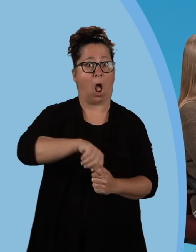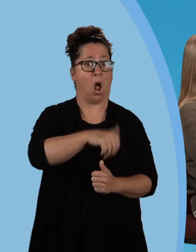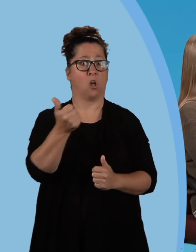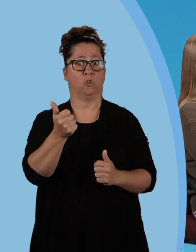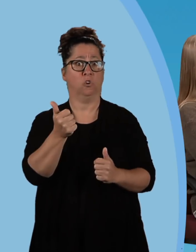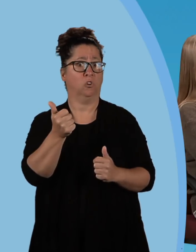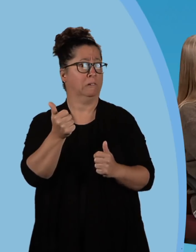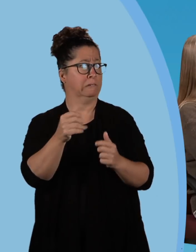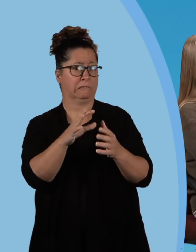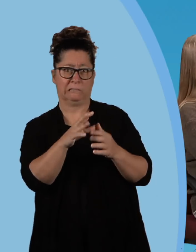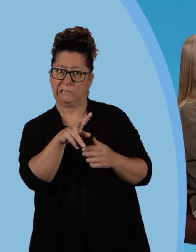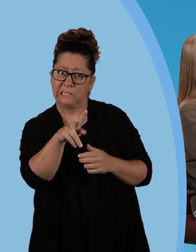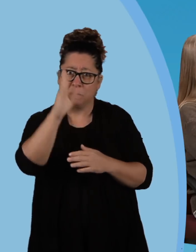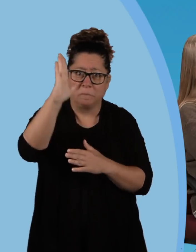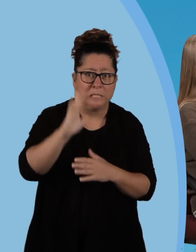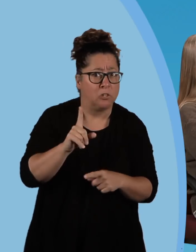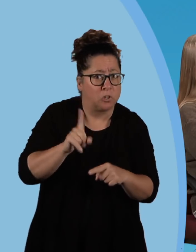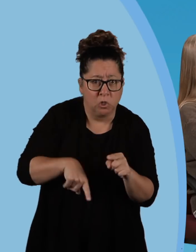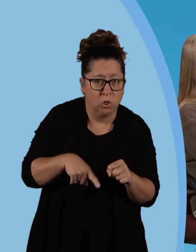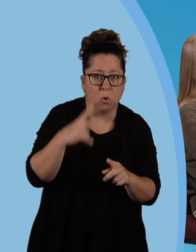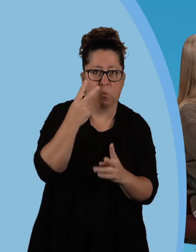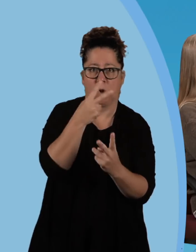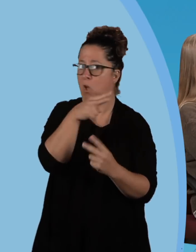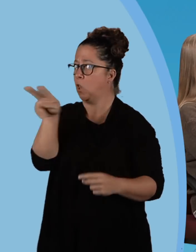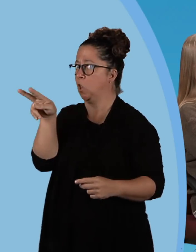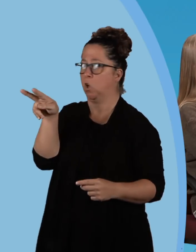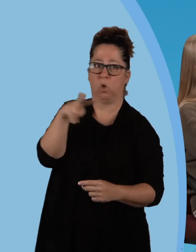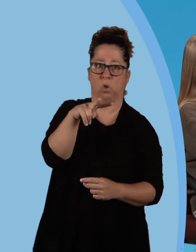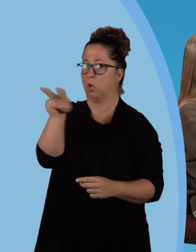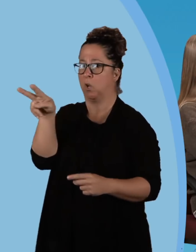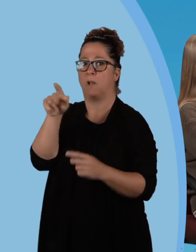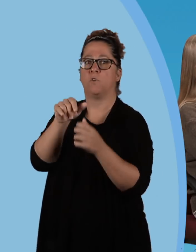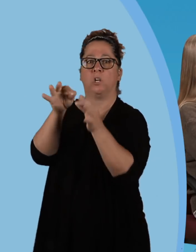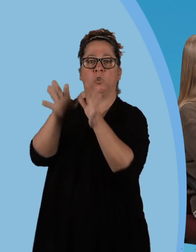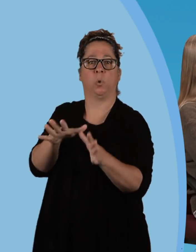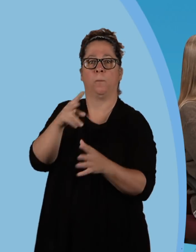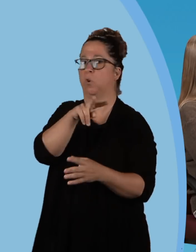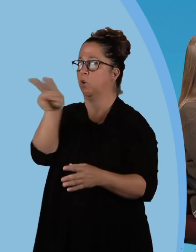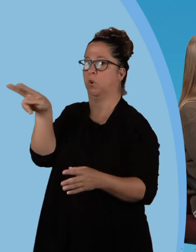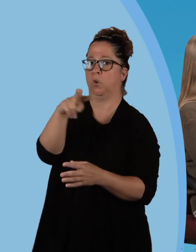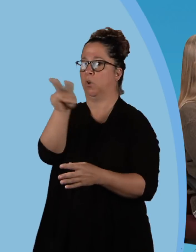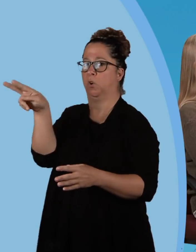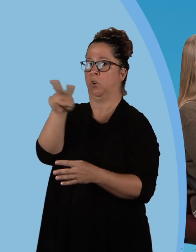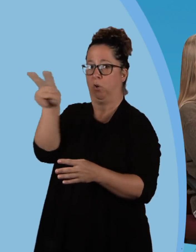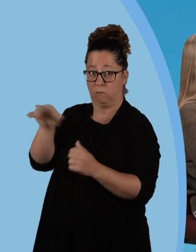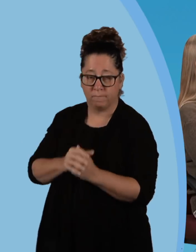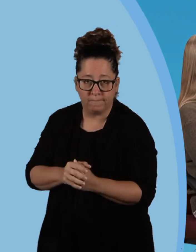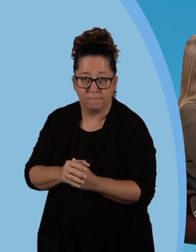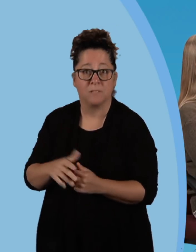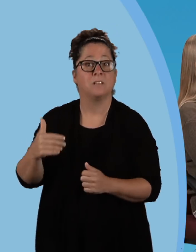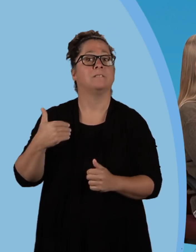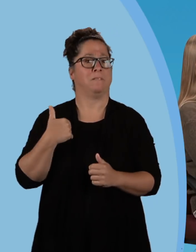and so she would look back and forth from the Interpreter to the speaker occasionally. She had an interpreter tell her,